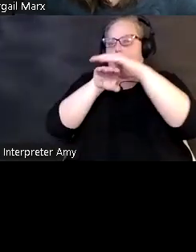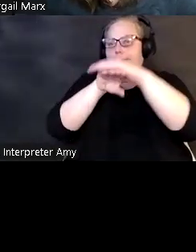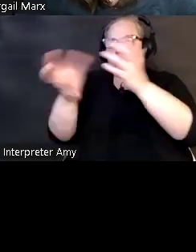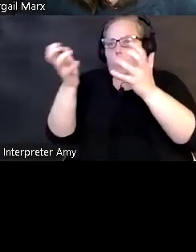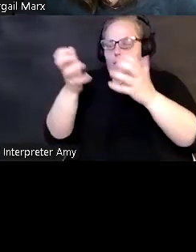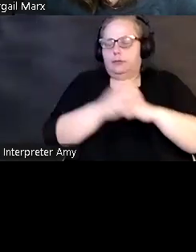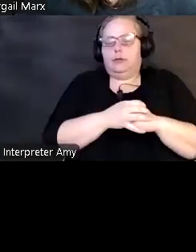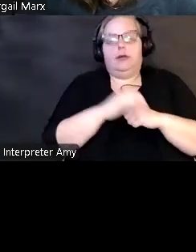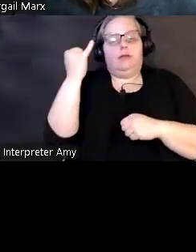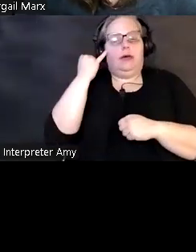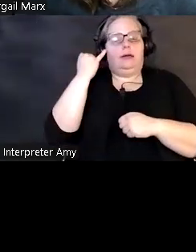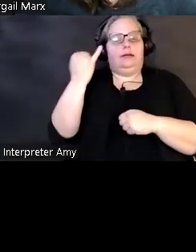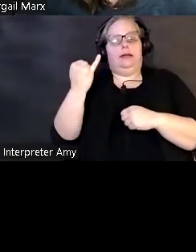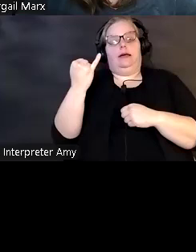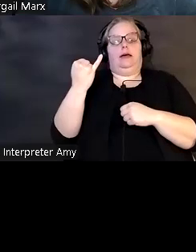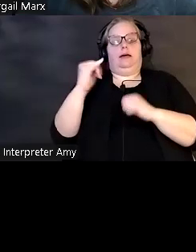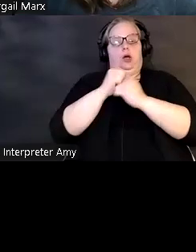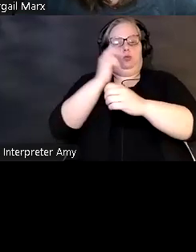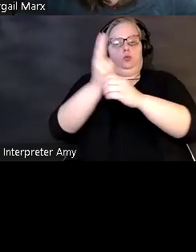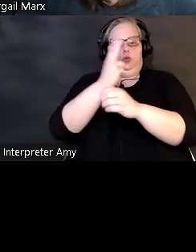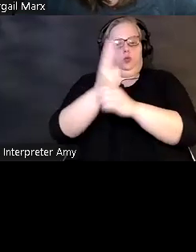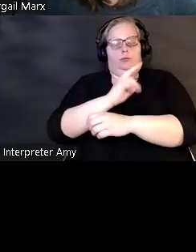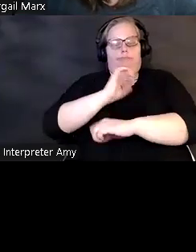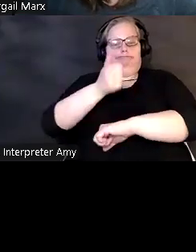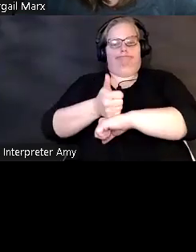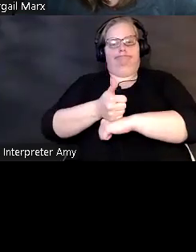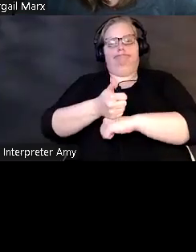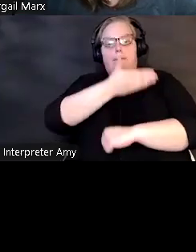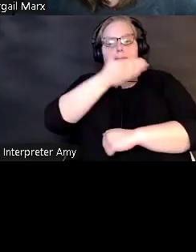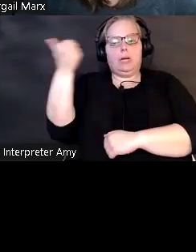And the idea behind it is to create better speech recognition